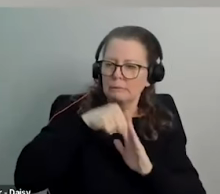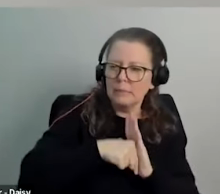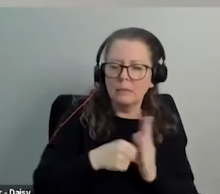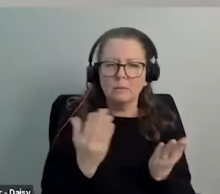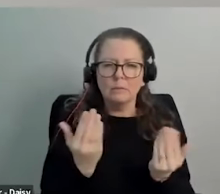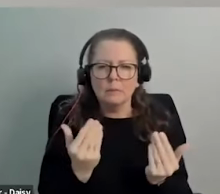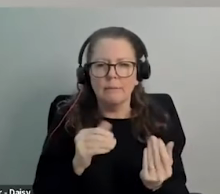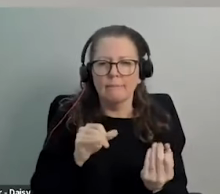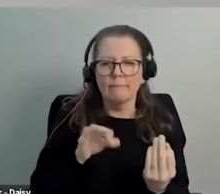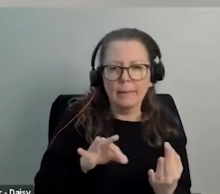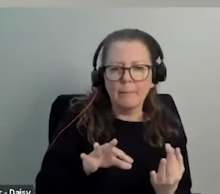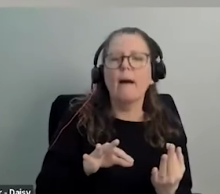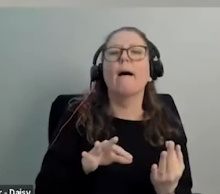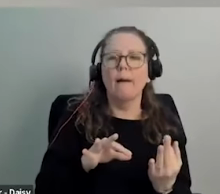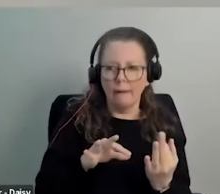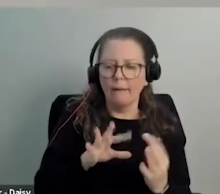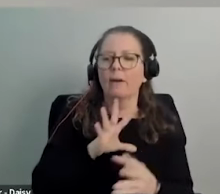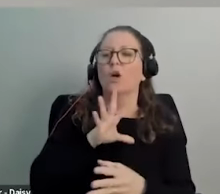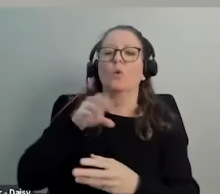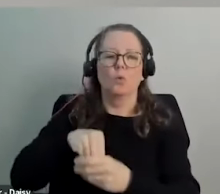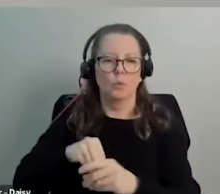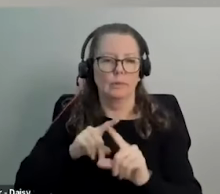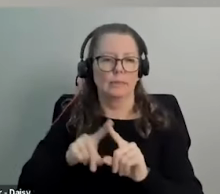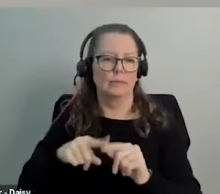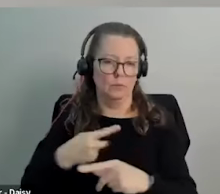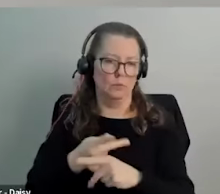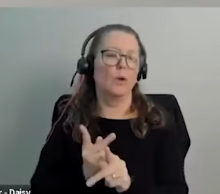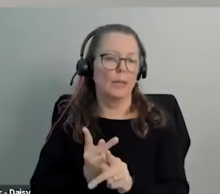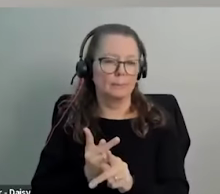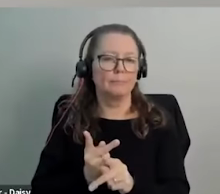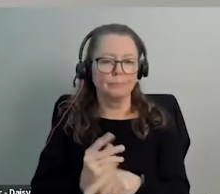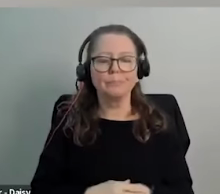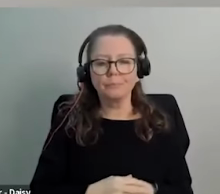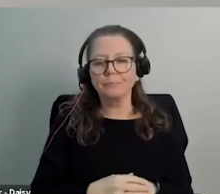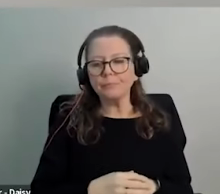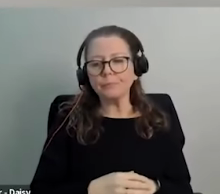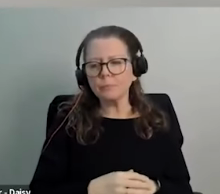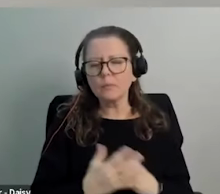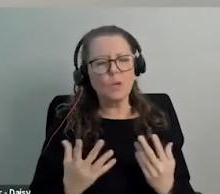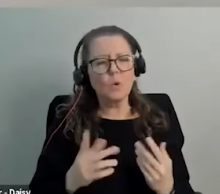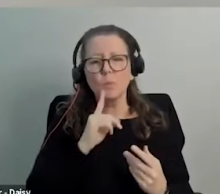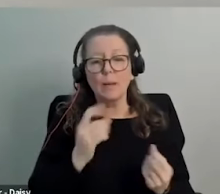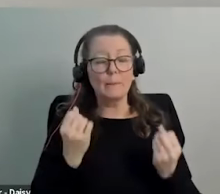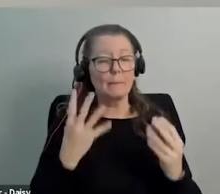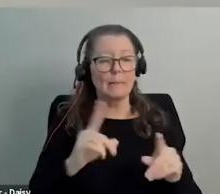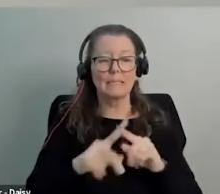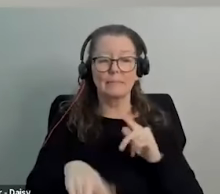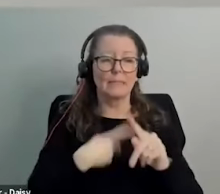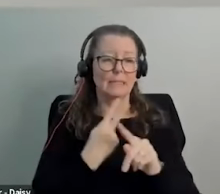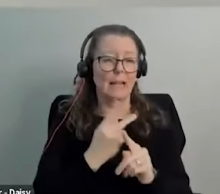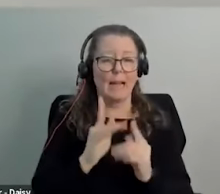and be able to funnel that back into our different product area teams. So we do a lot of different external outreach at conferences